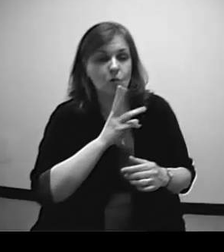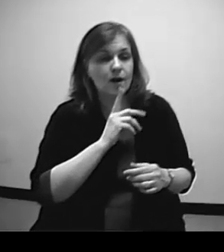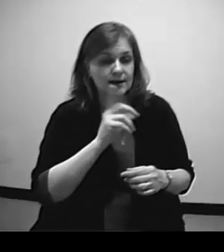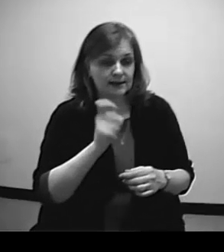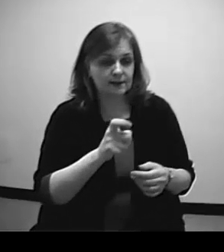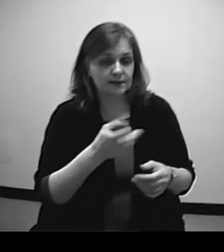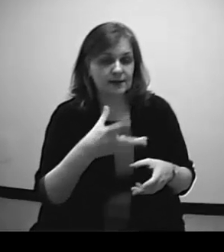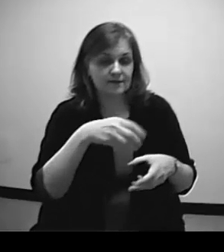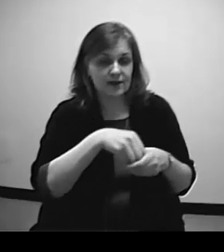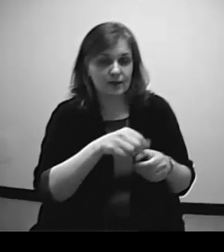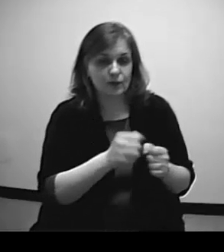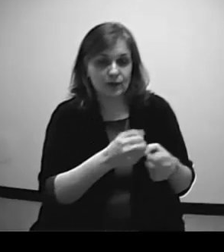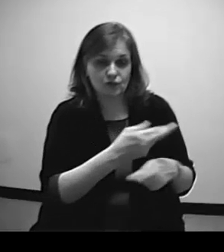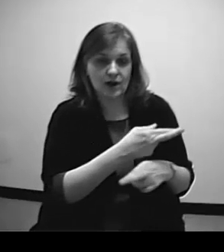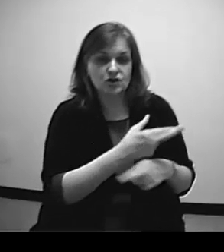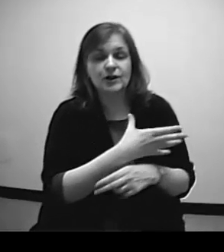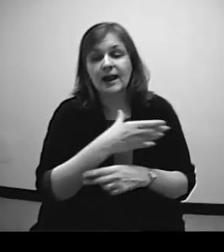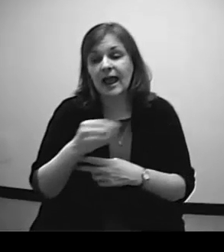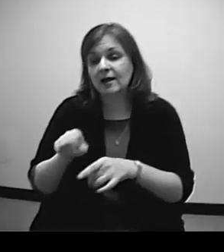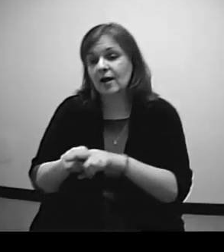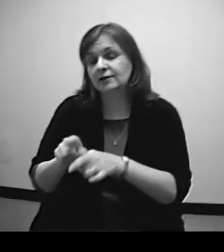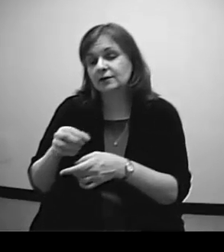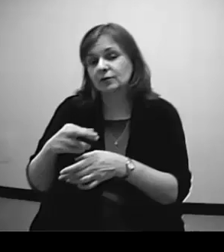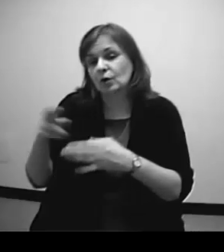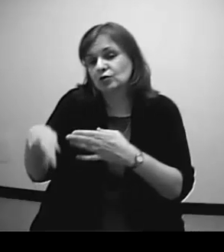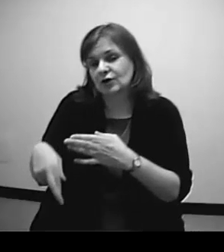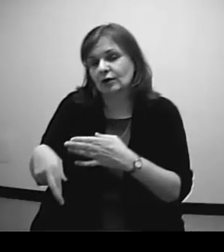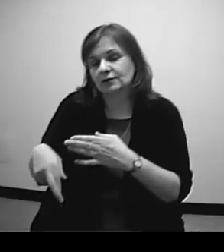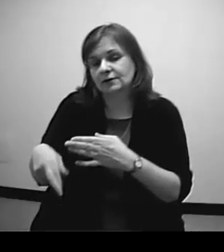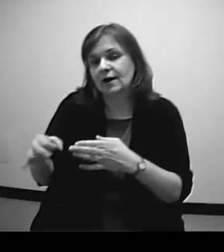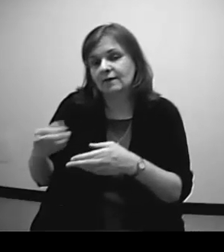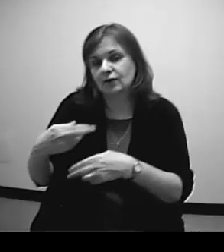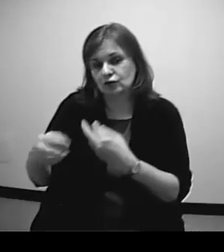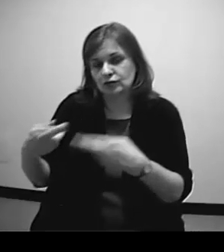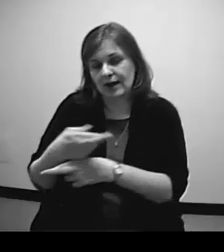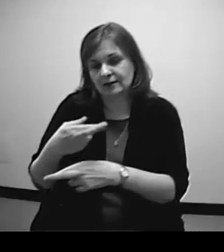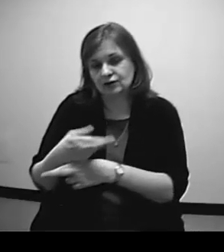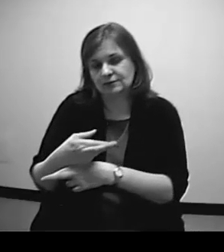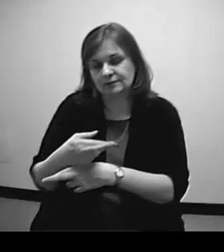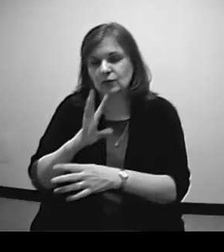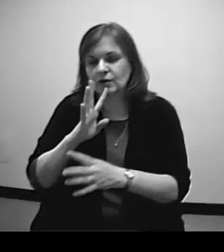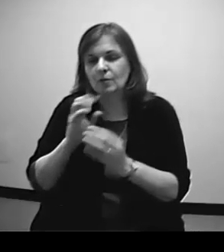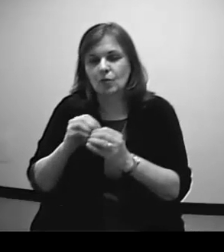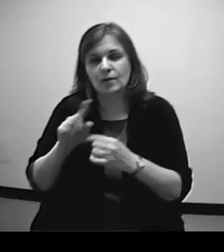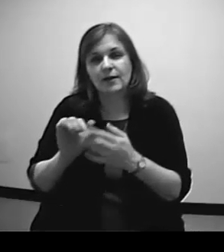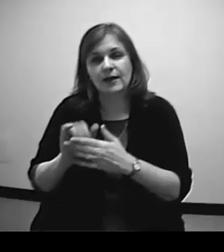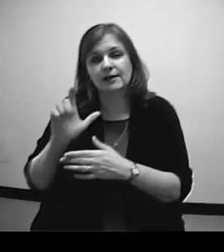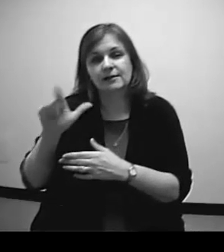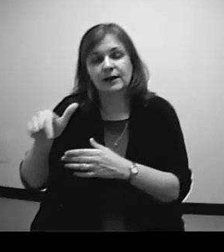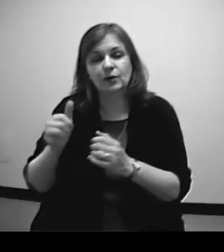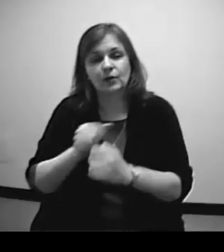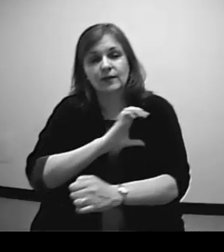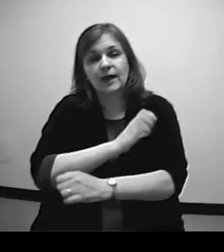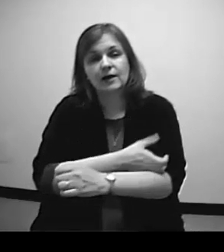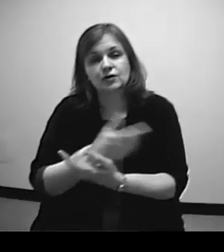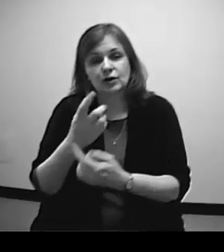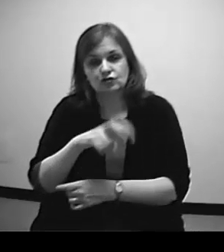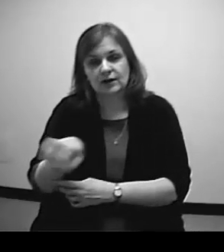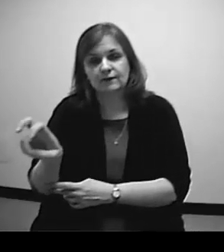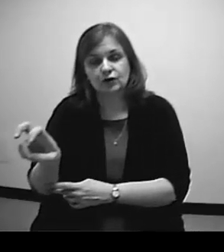as a reactant and a product -- but we will get into that more later with the energy transfers